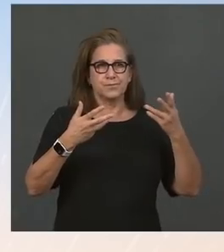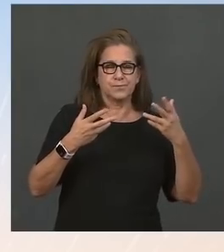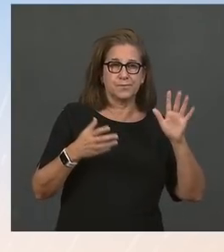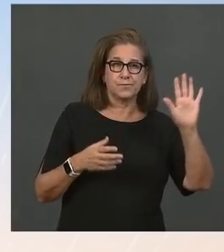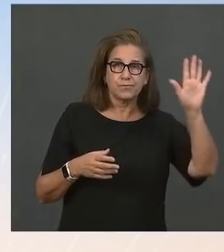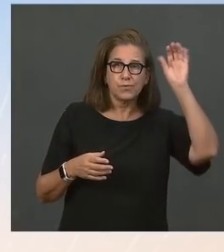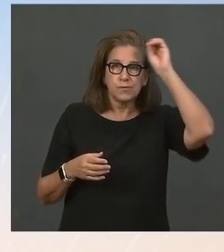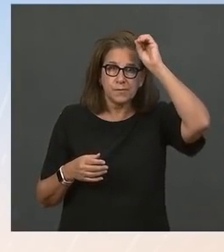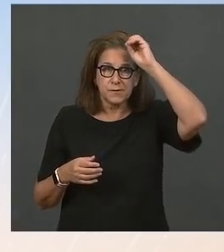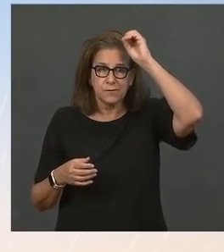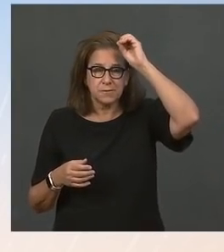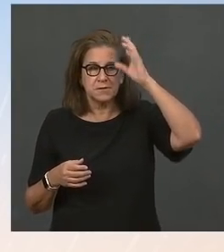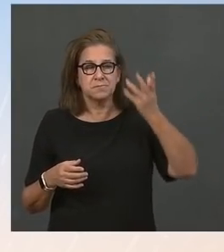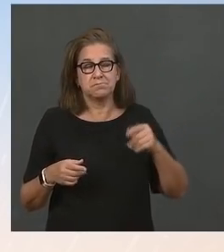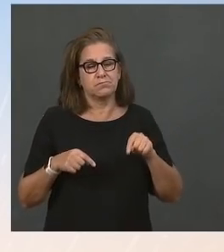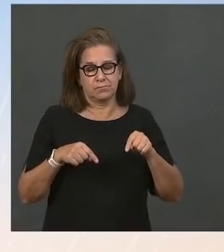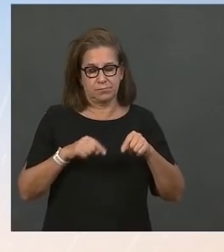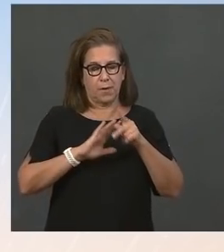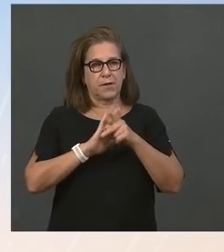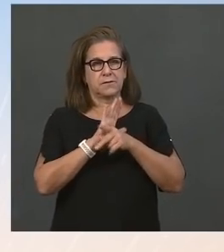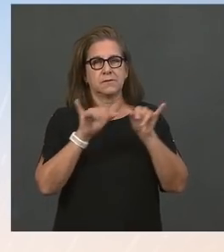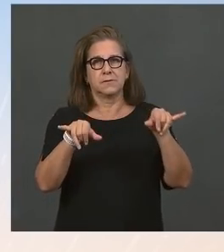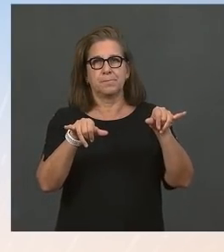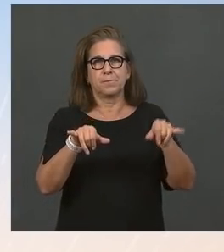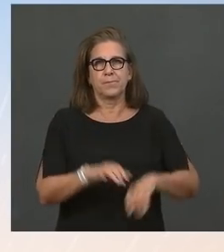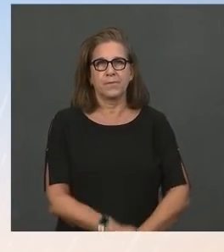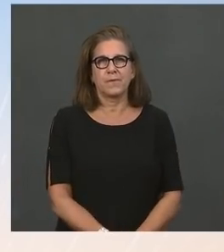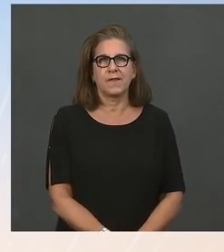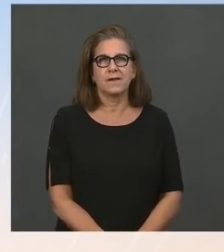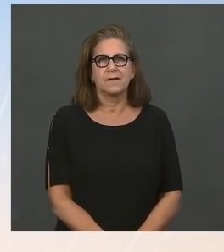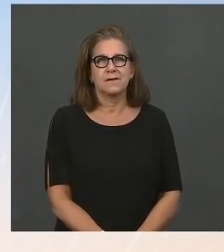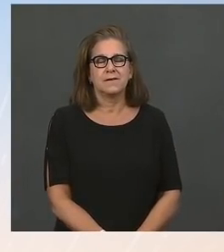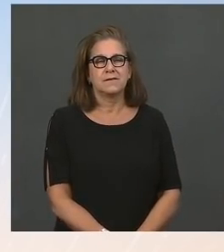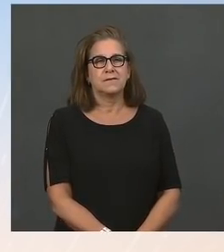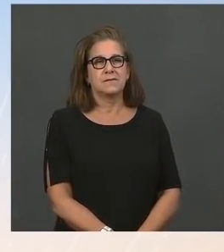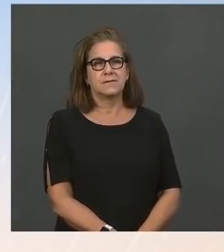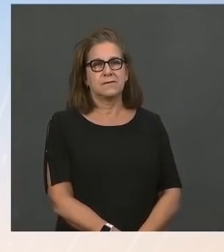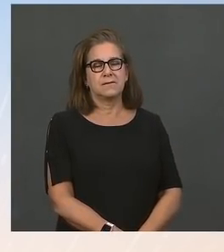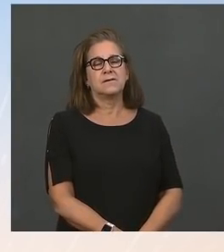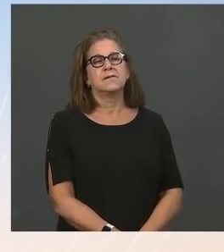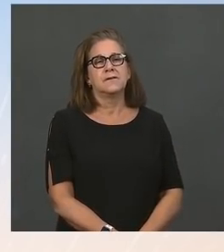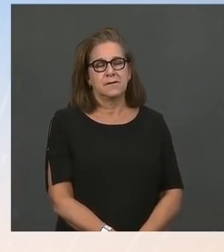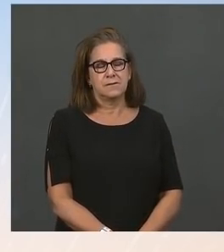on all those tax options that you might have if the corporate tax is not raised